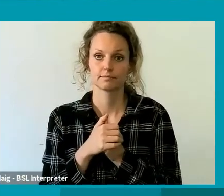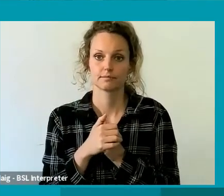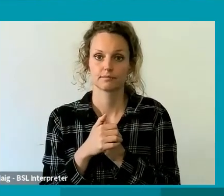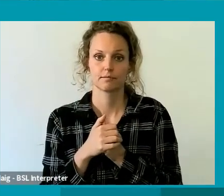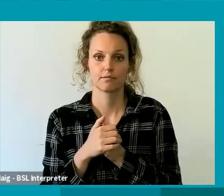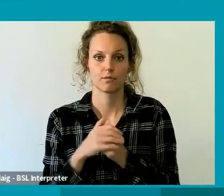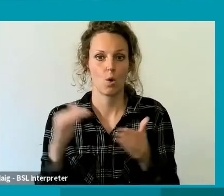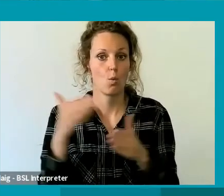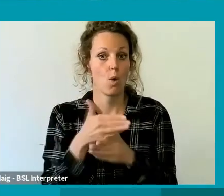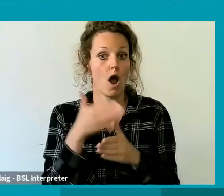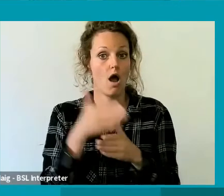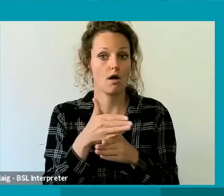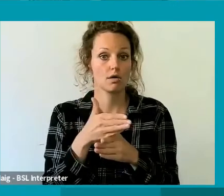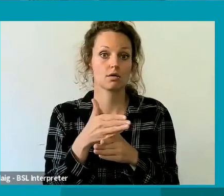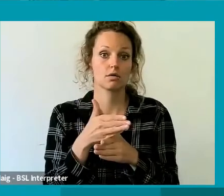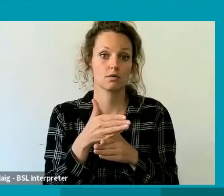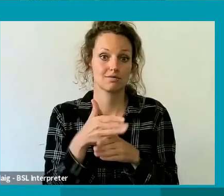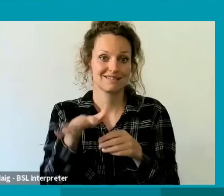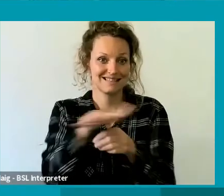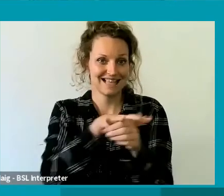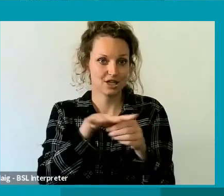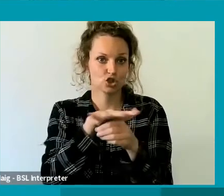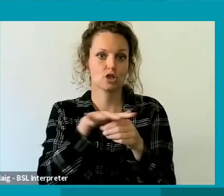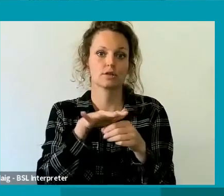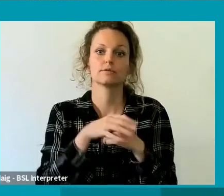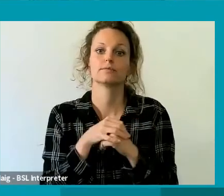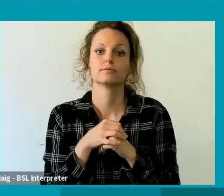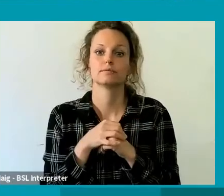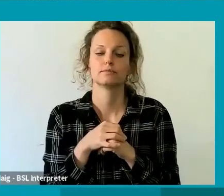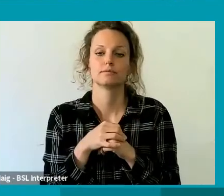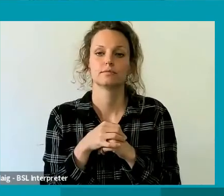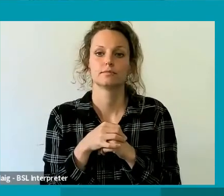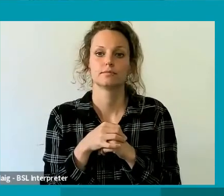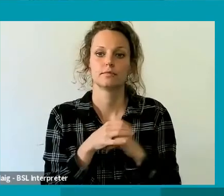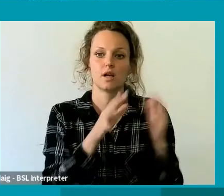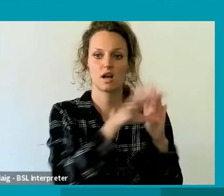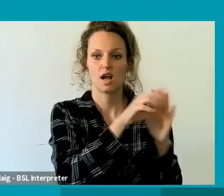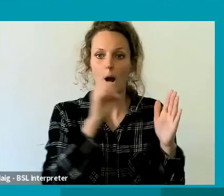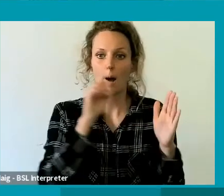OK, this is not about cutting and pasting your CV. Please don't do that.